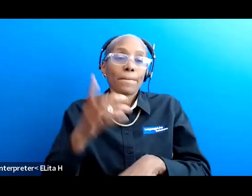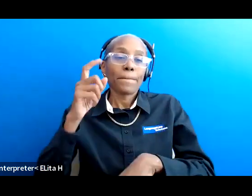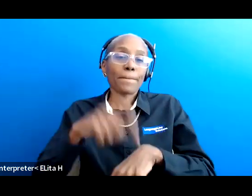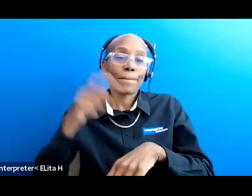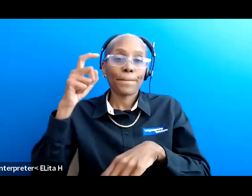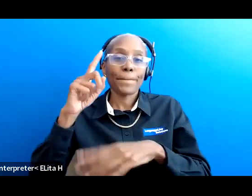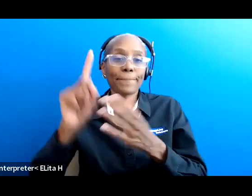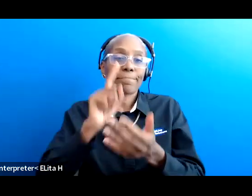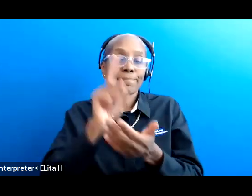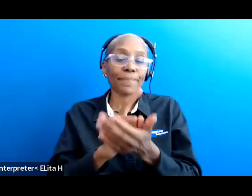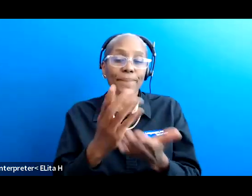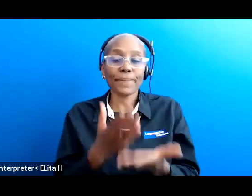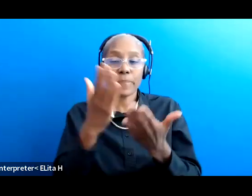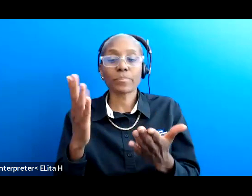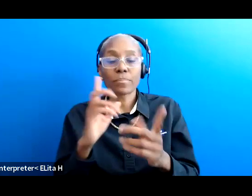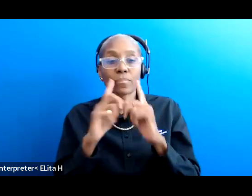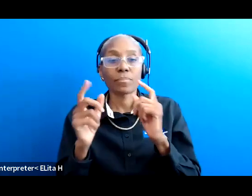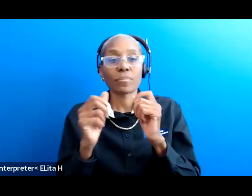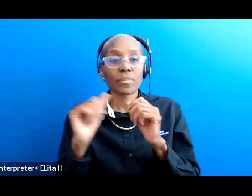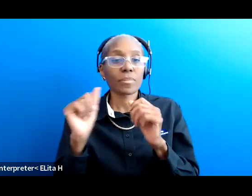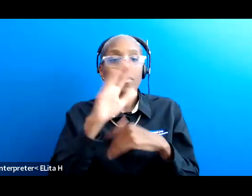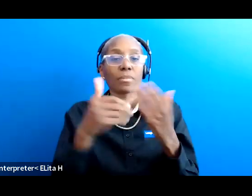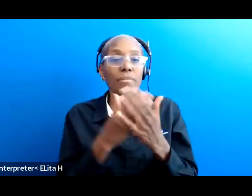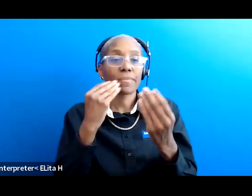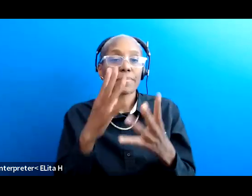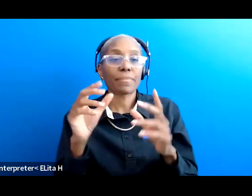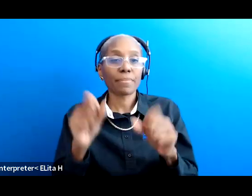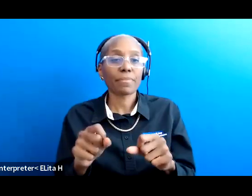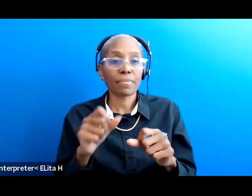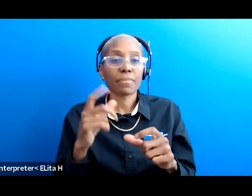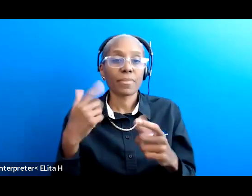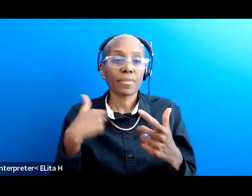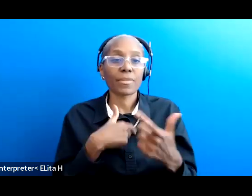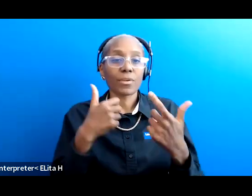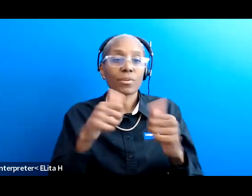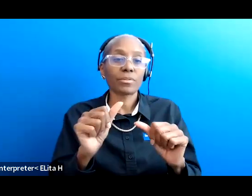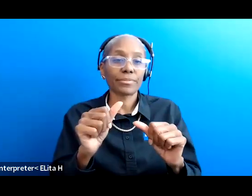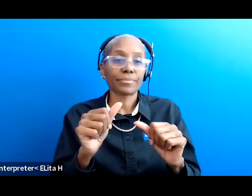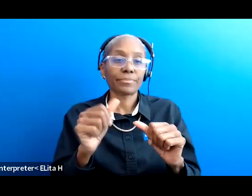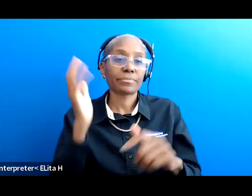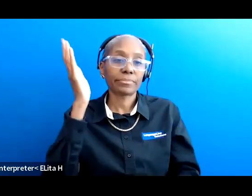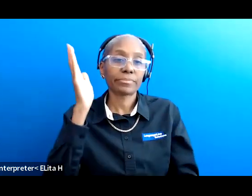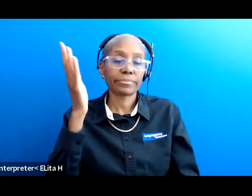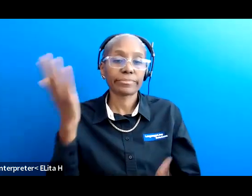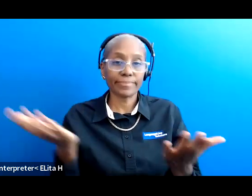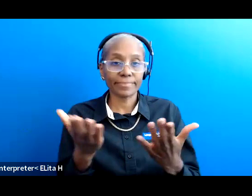So my recommendation is to get all the information you can. That's what we try to present on the webinars.